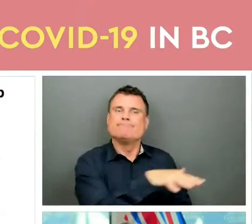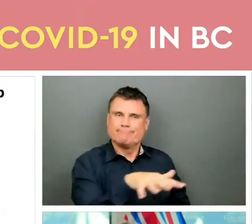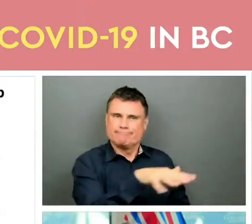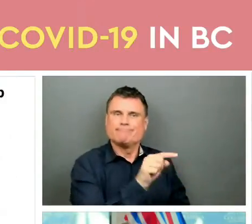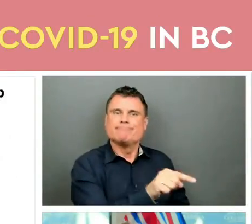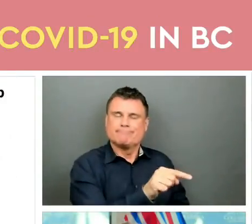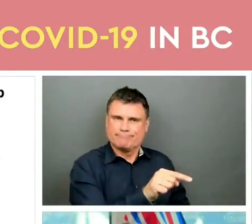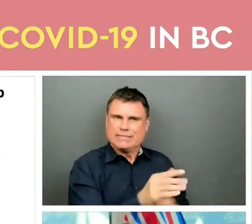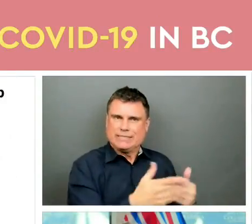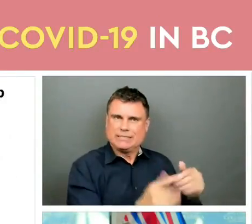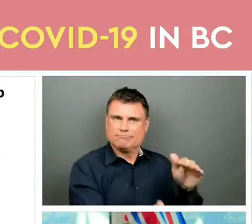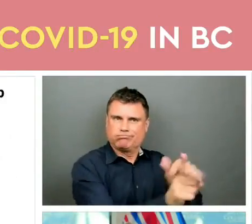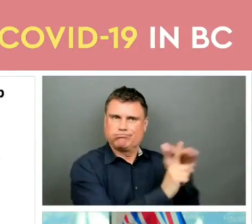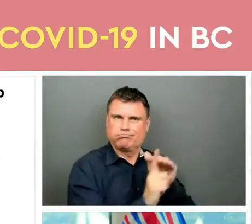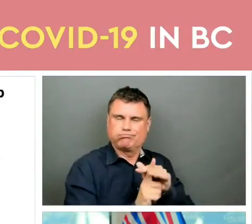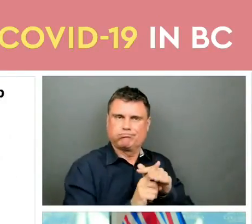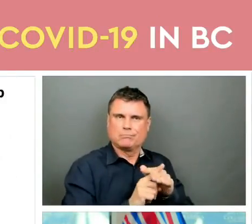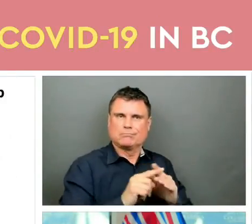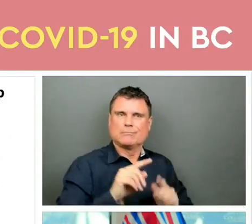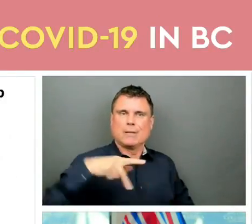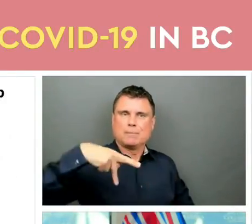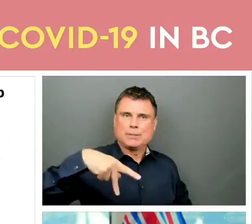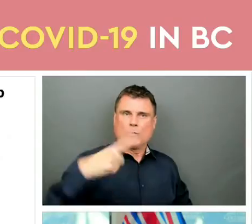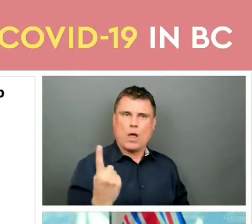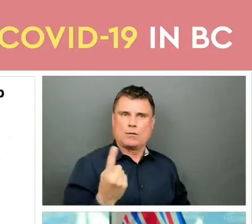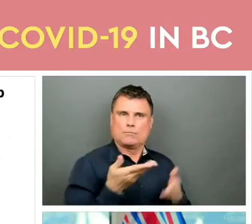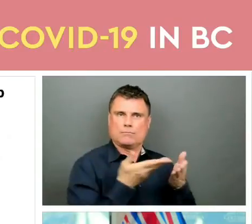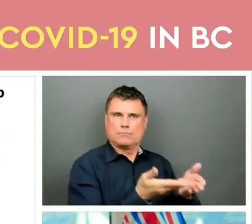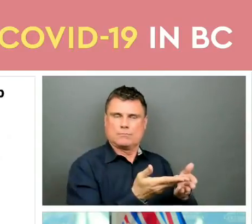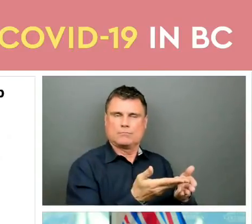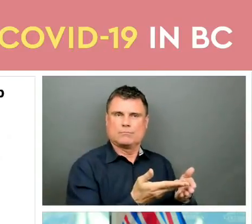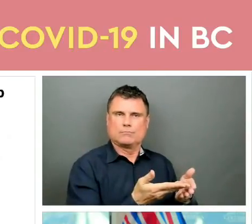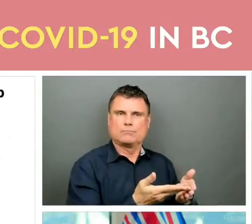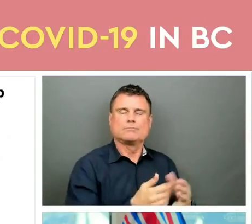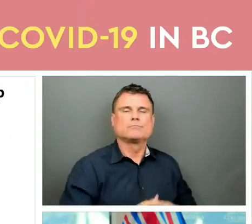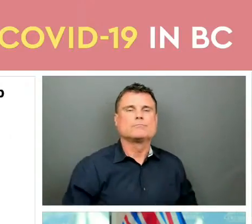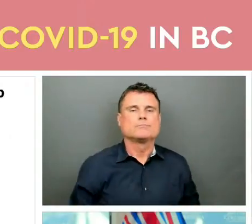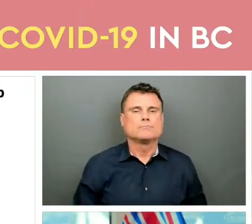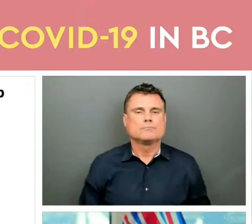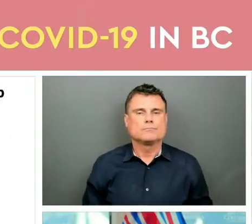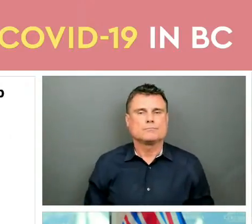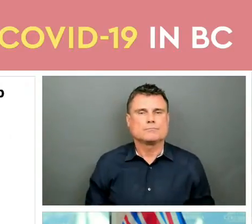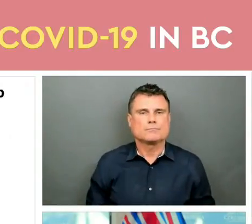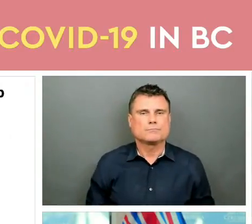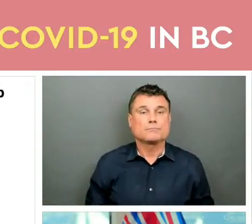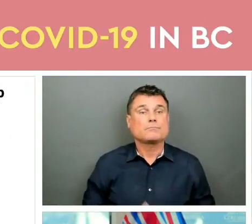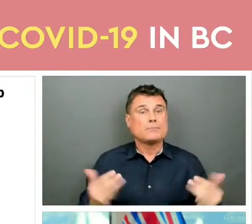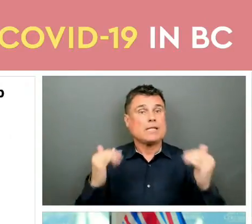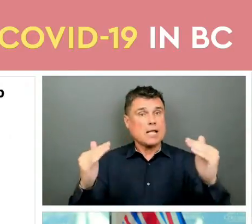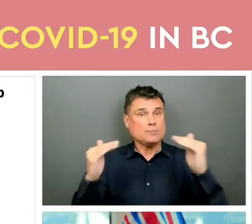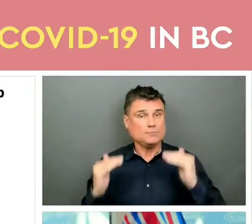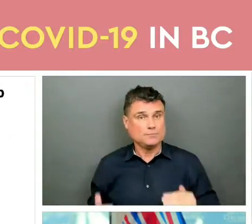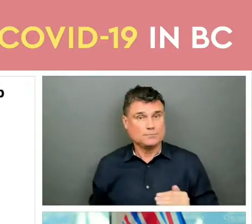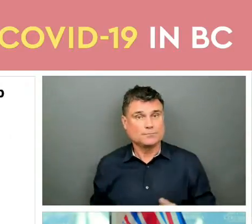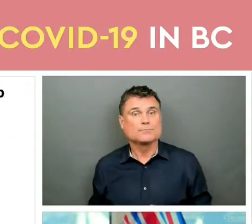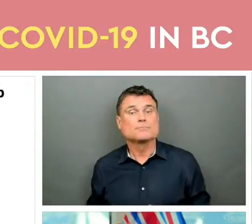So finally, if we look at the rate of hospitalization per one hundred cases by variant of